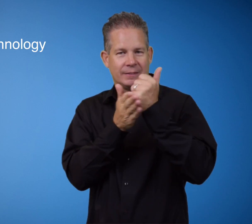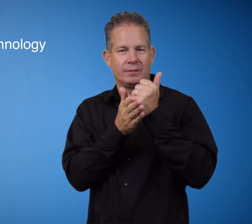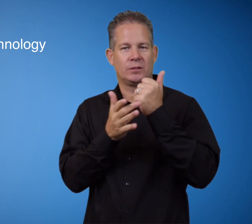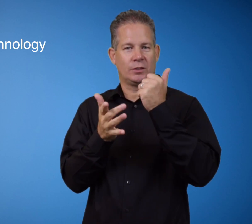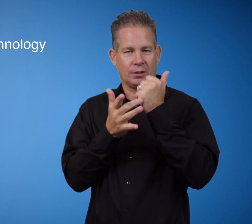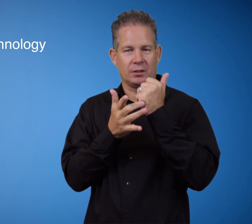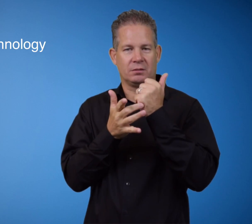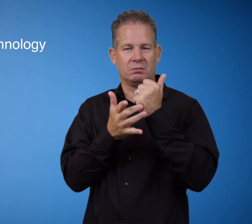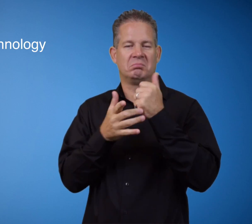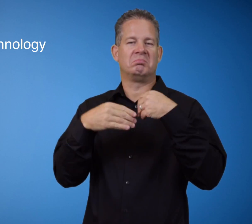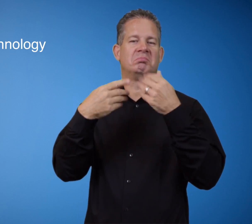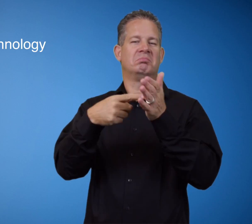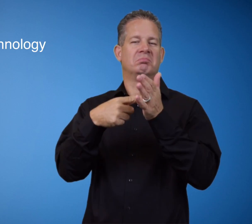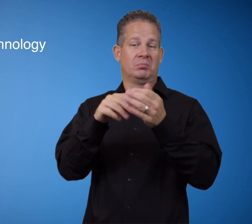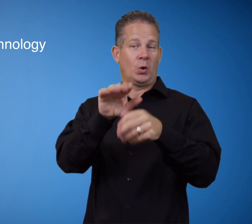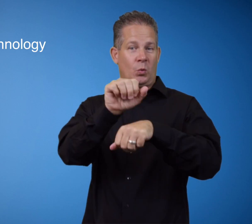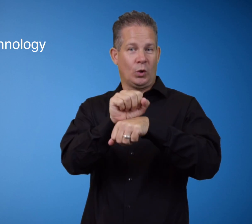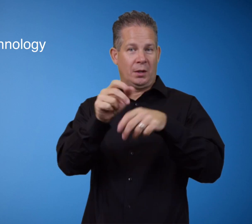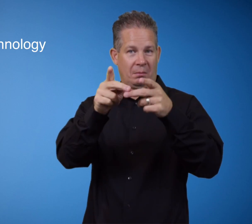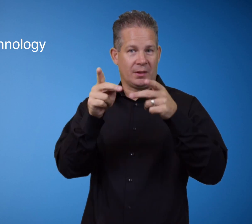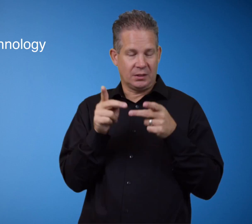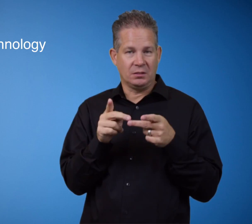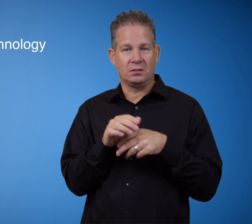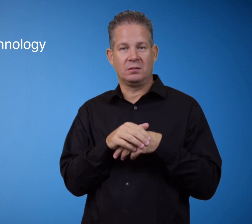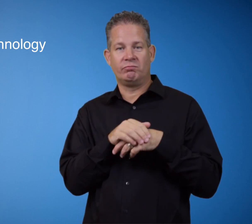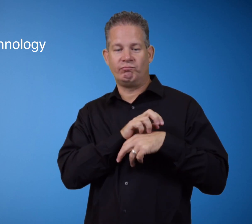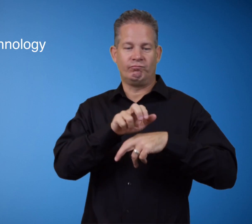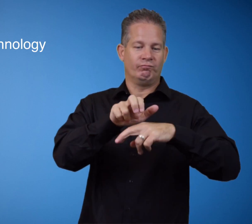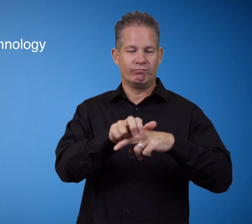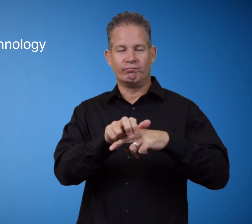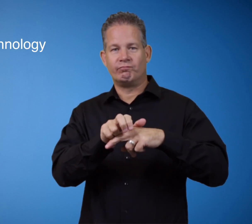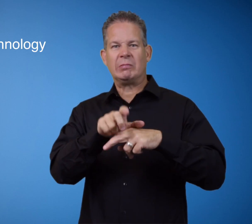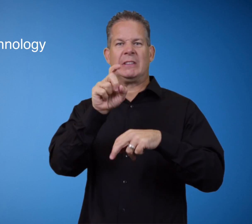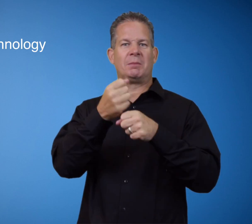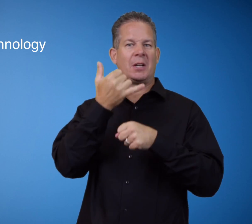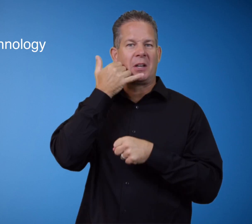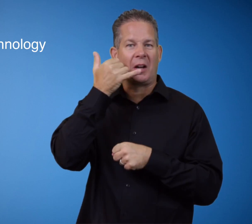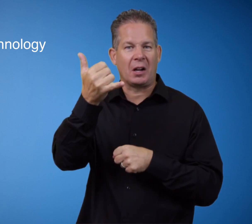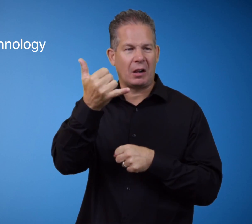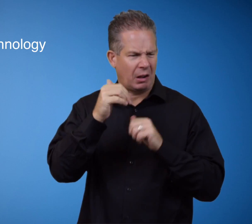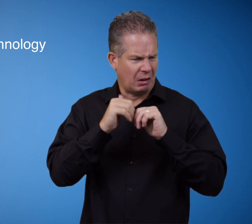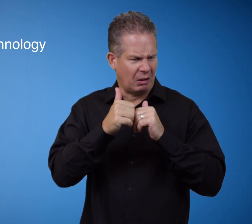An example of assistive technology in the workplace is, for example,